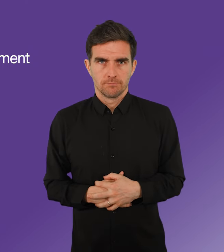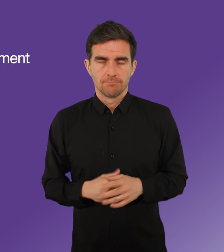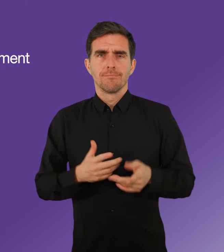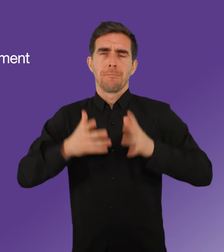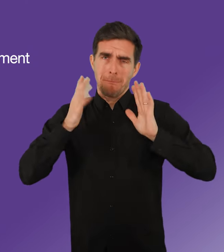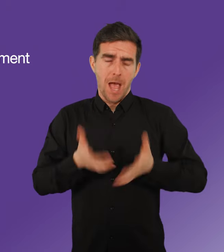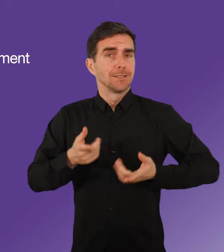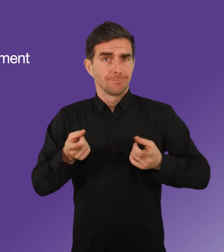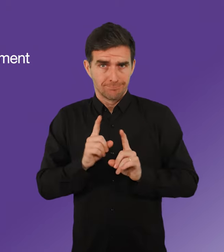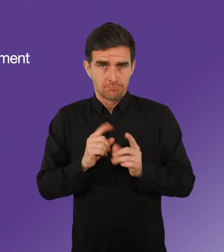You must do this within: